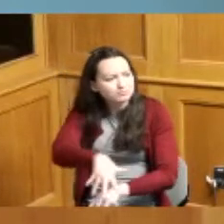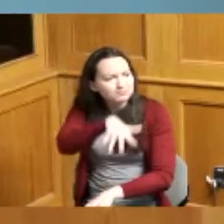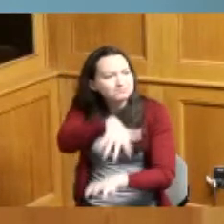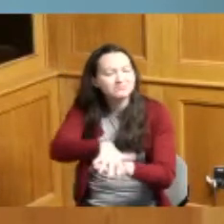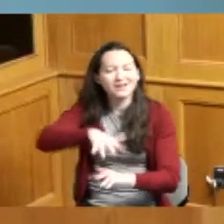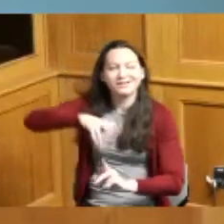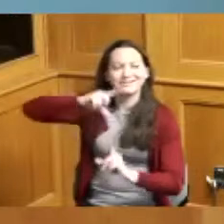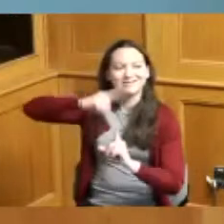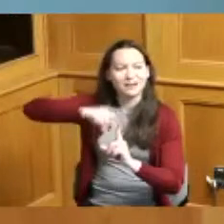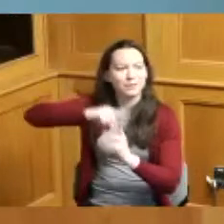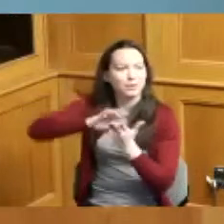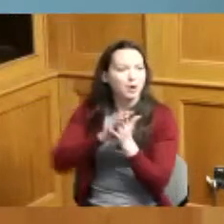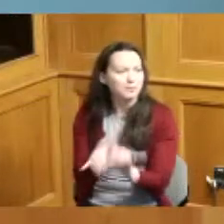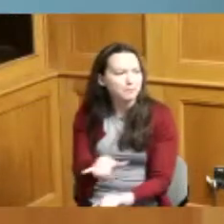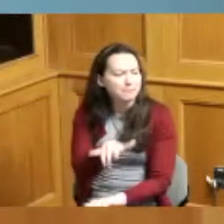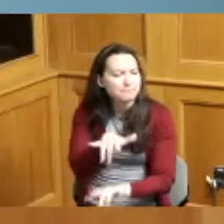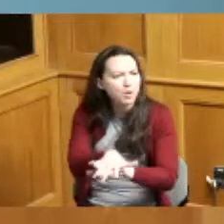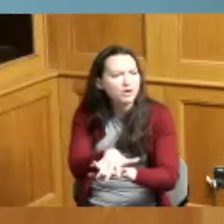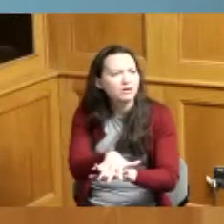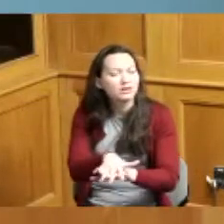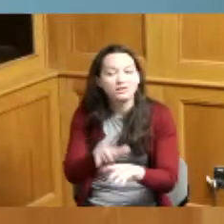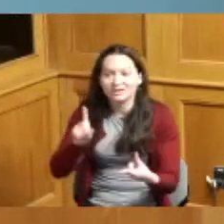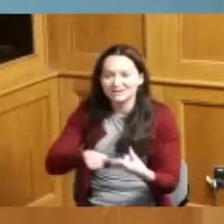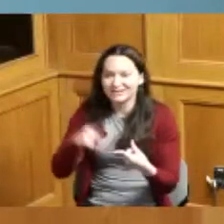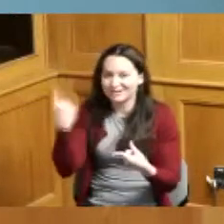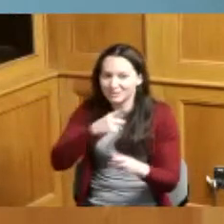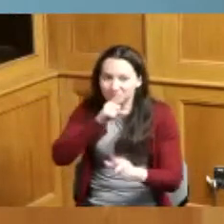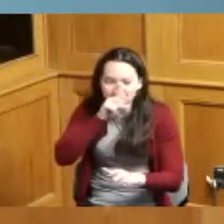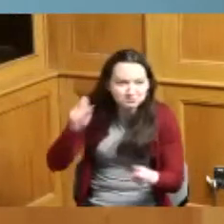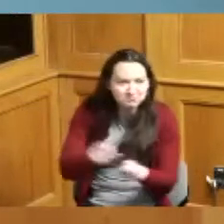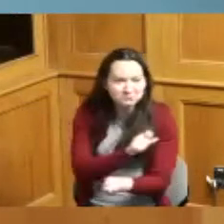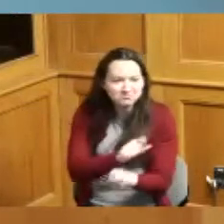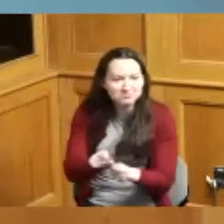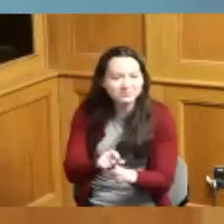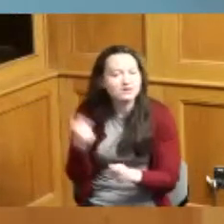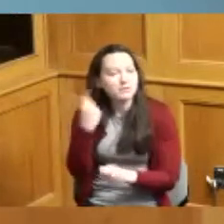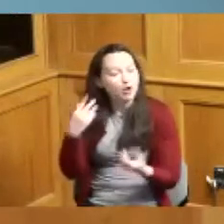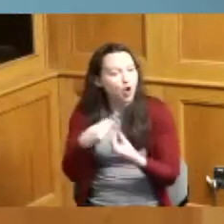permanent until we get something in the ground so that's maybe something our offices can talk